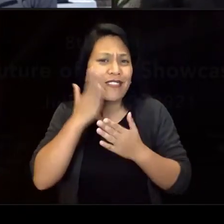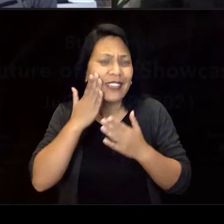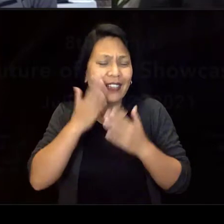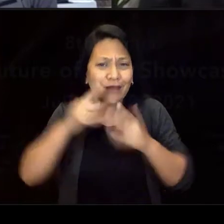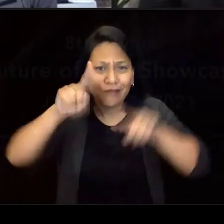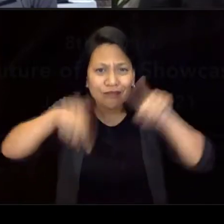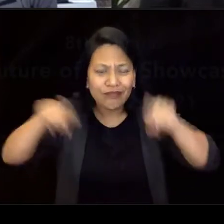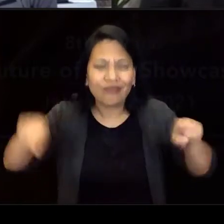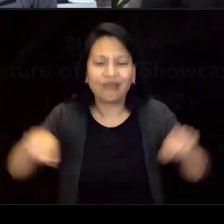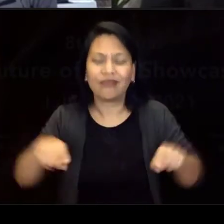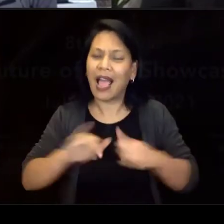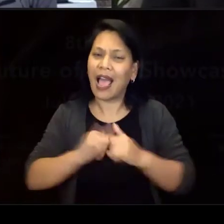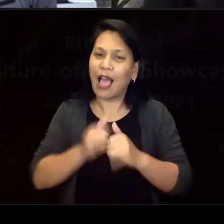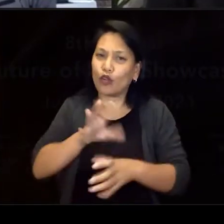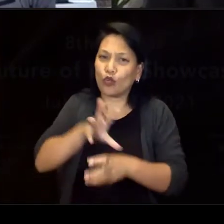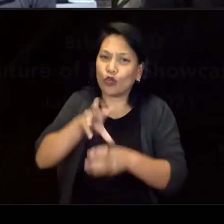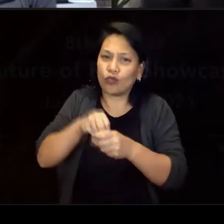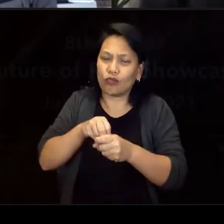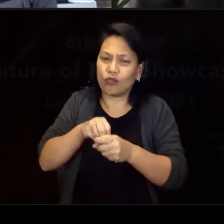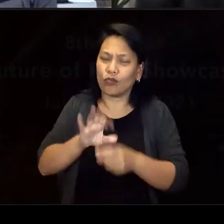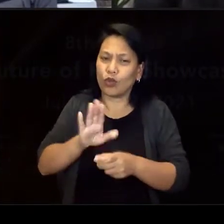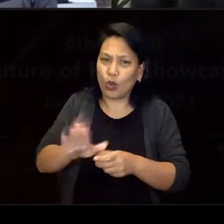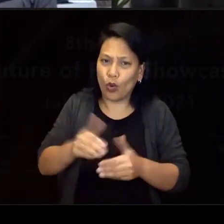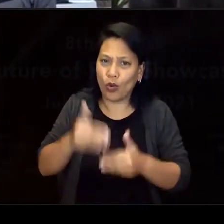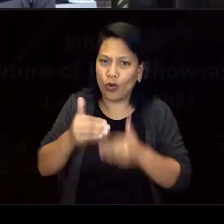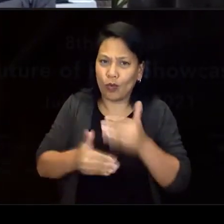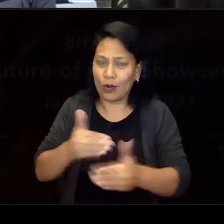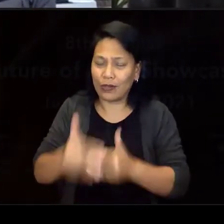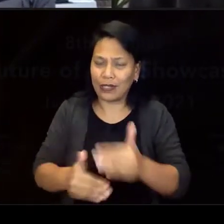that in everything else that you're doing as your role as a makeup artist?